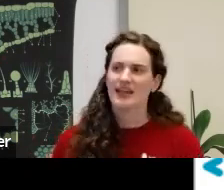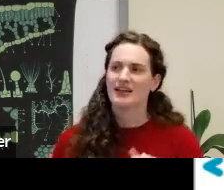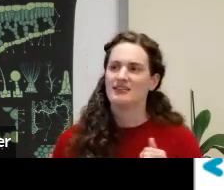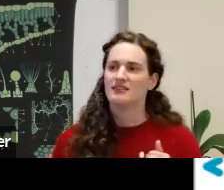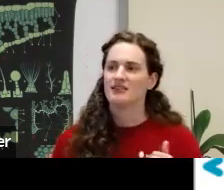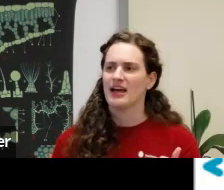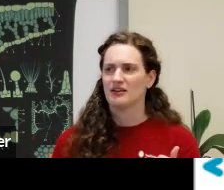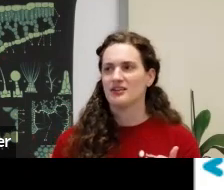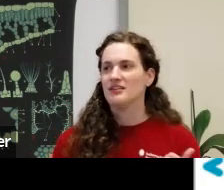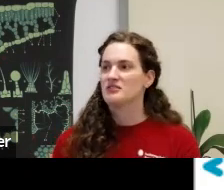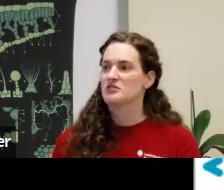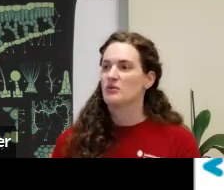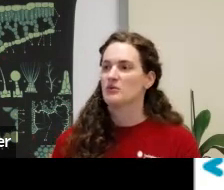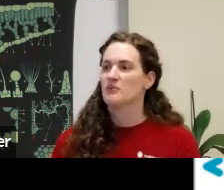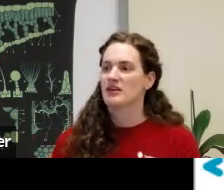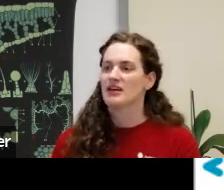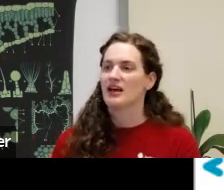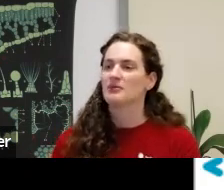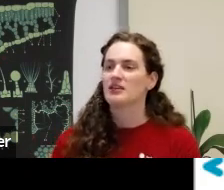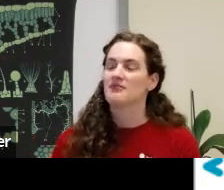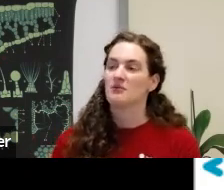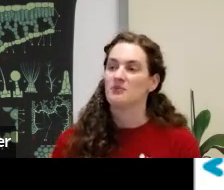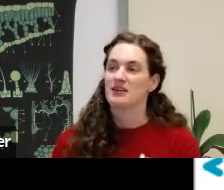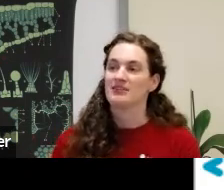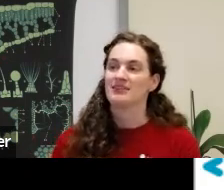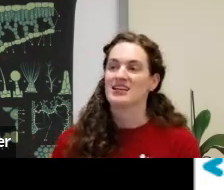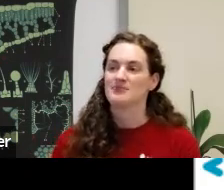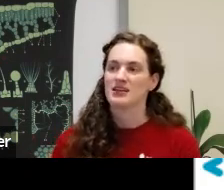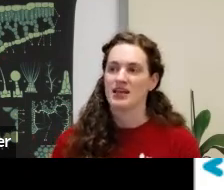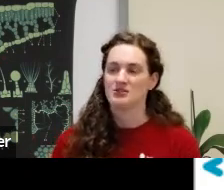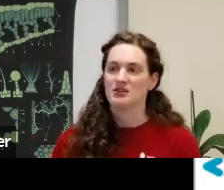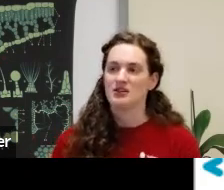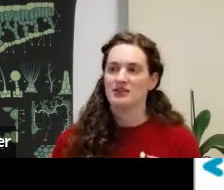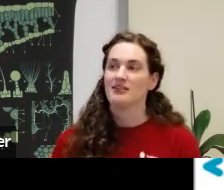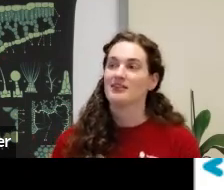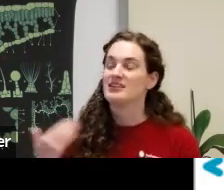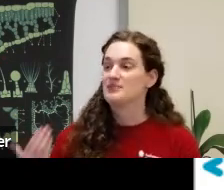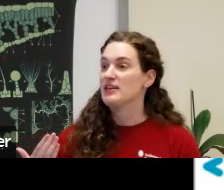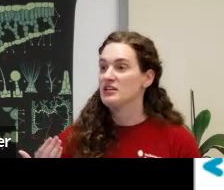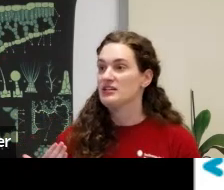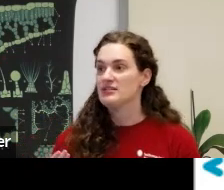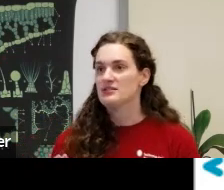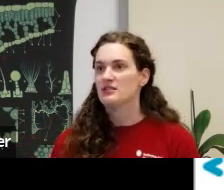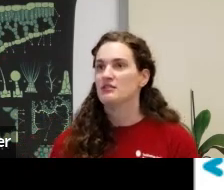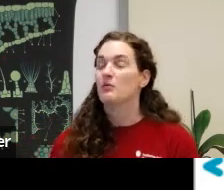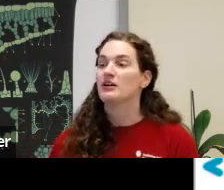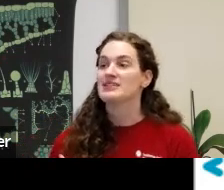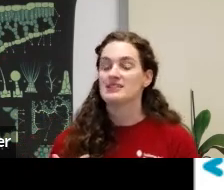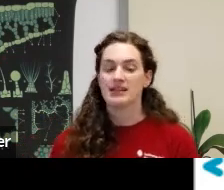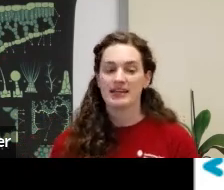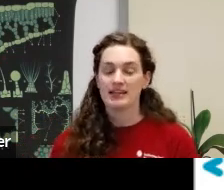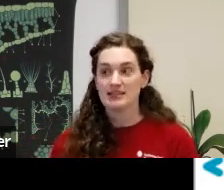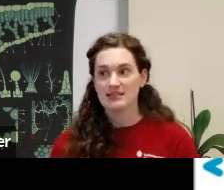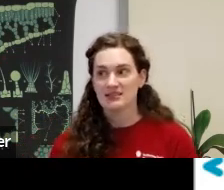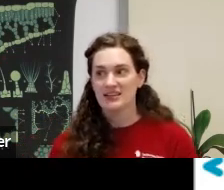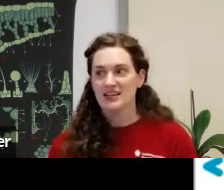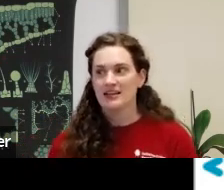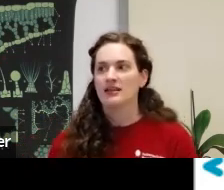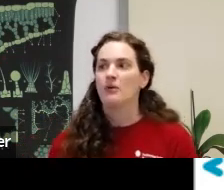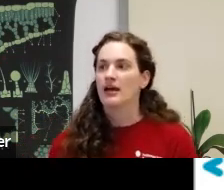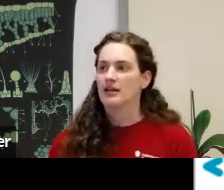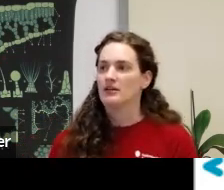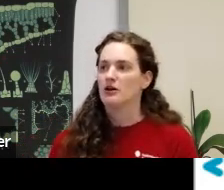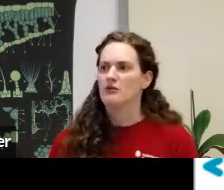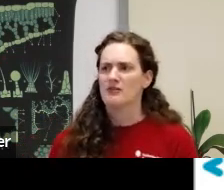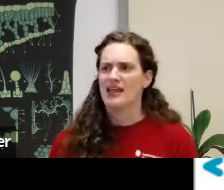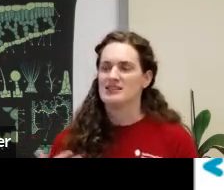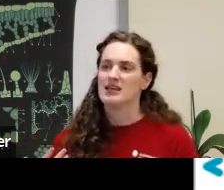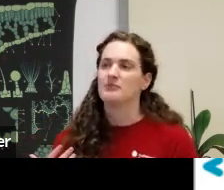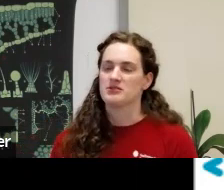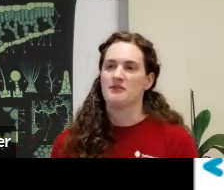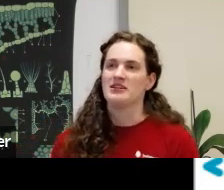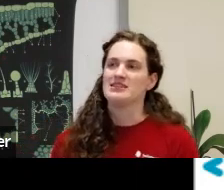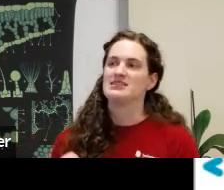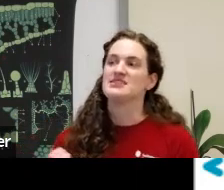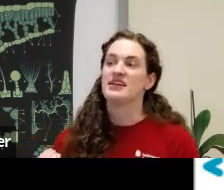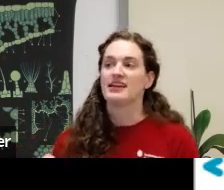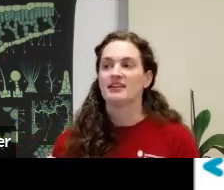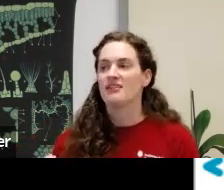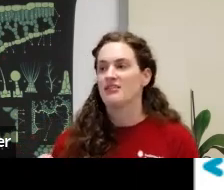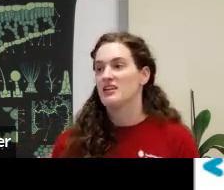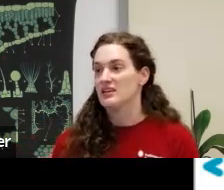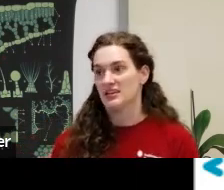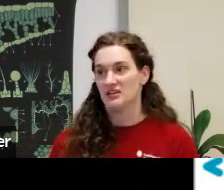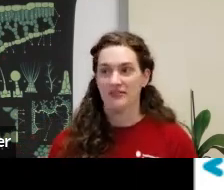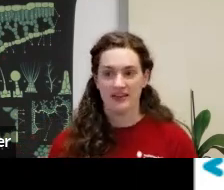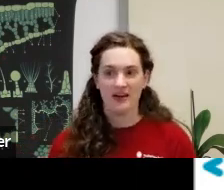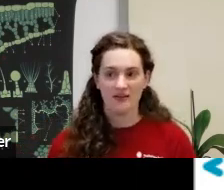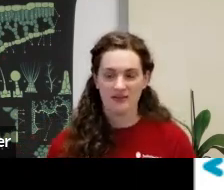Emily Borger: And the lighter the square will be, I believe that it would be the less pH now the least pH, it is the more acidic, it is. Now what kind of examples of an acidic thing can you think of